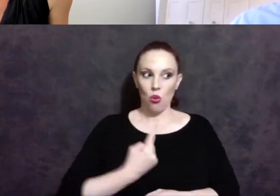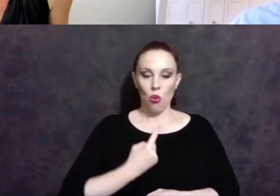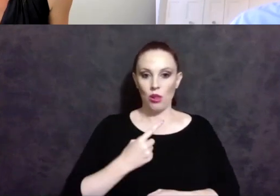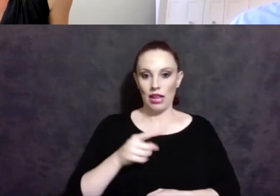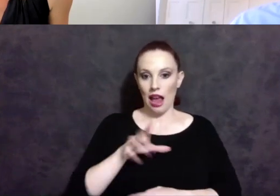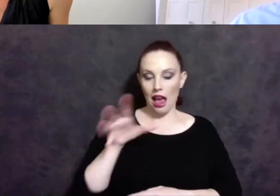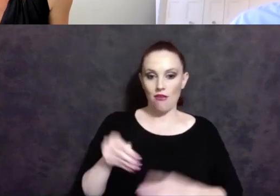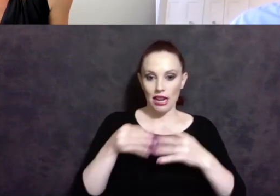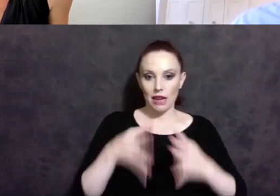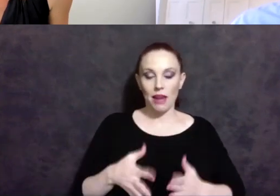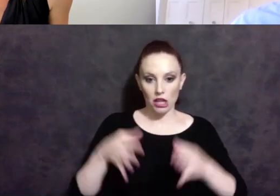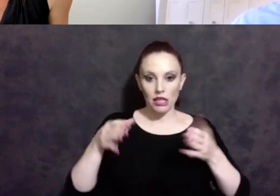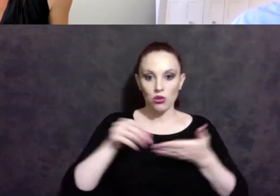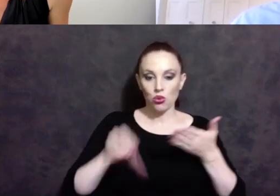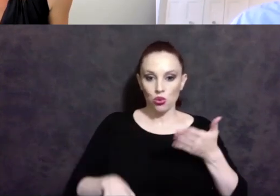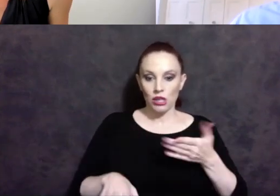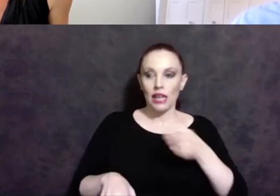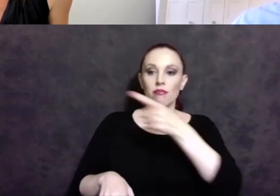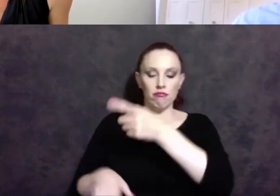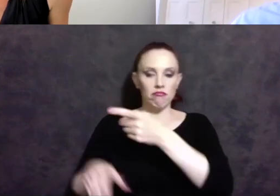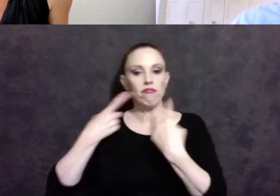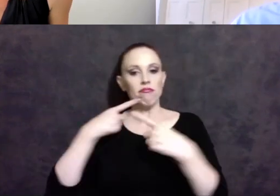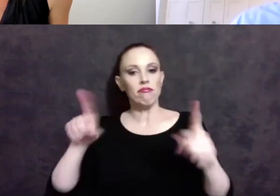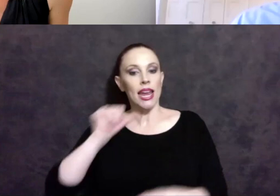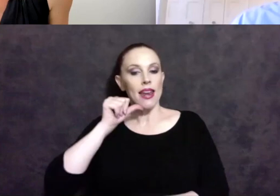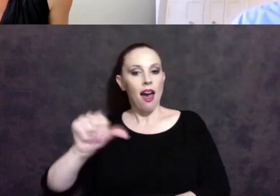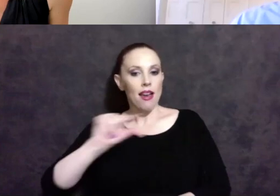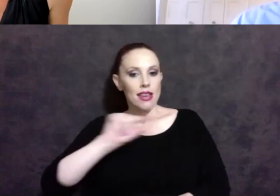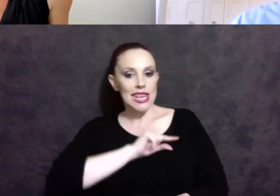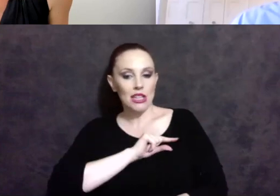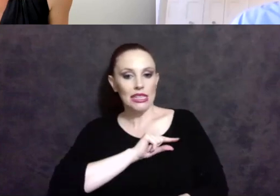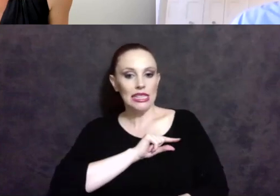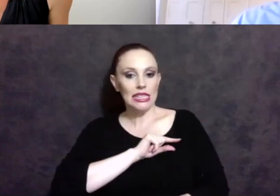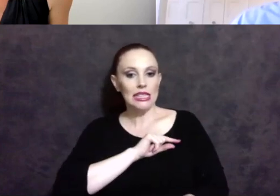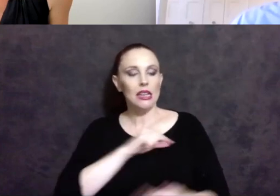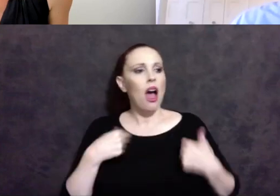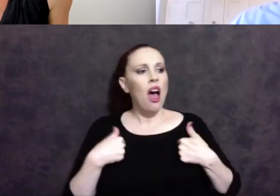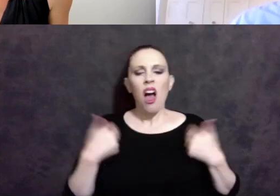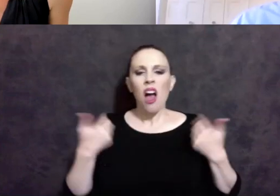not guilty, I didn't want to celebrate because I didn't agree with the outcome, but I agreed